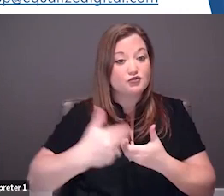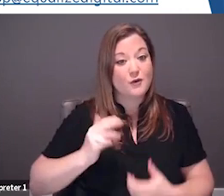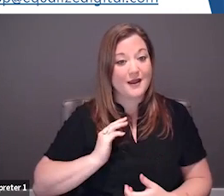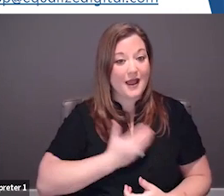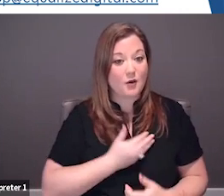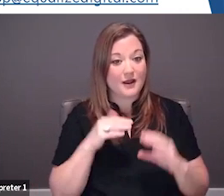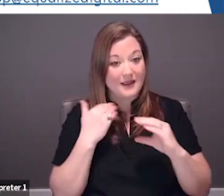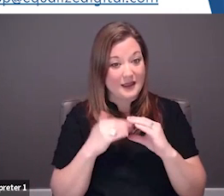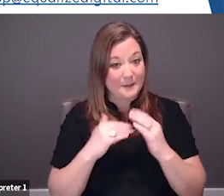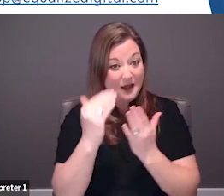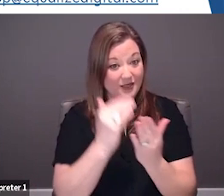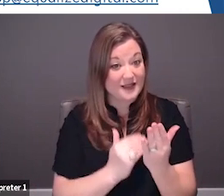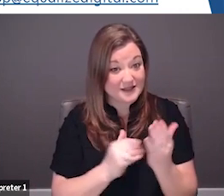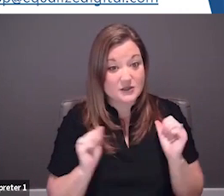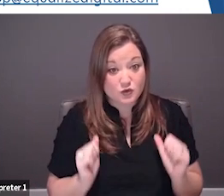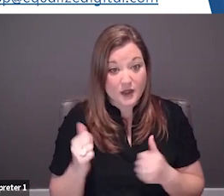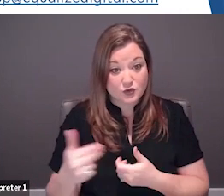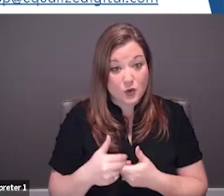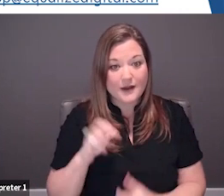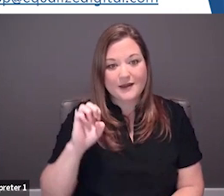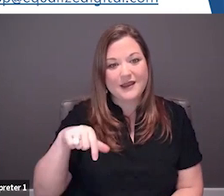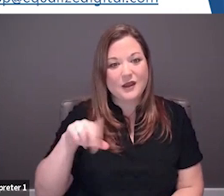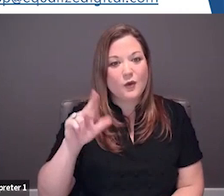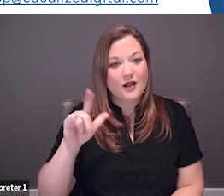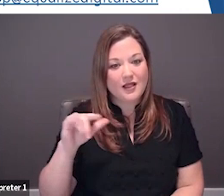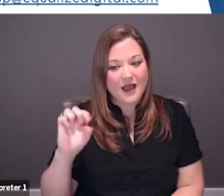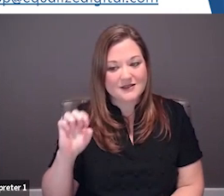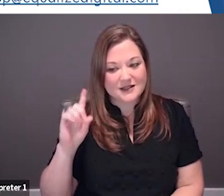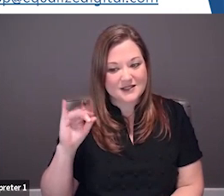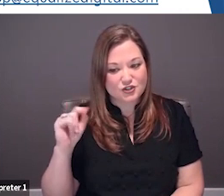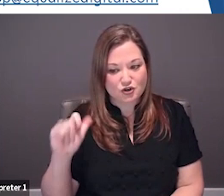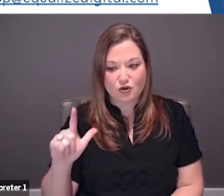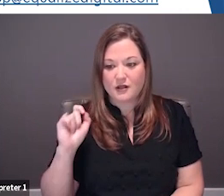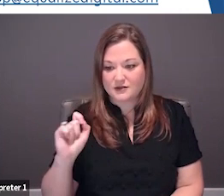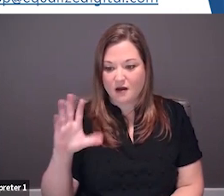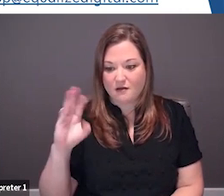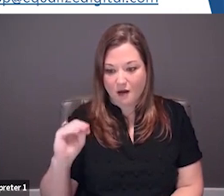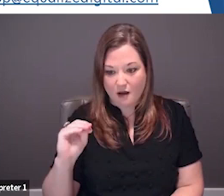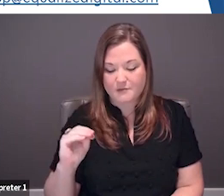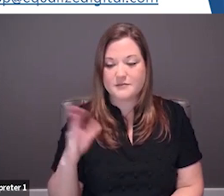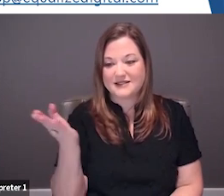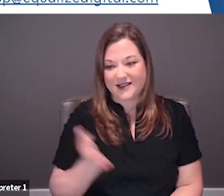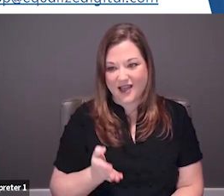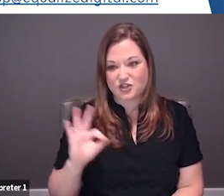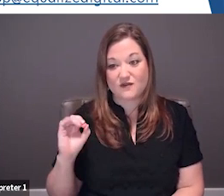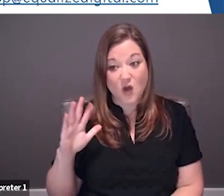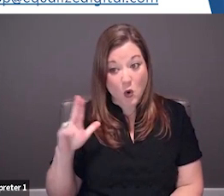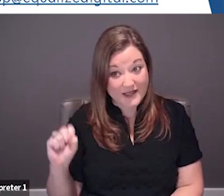You can join our email list at equalizedigital.com/focus-state.